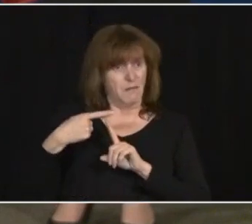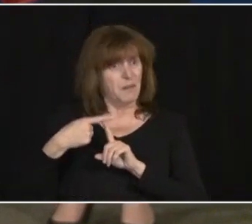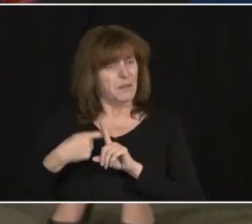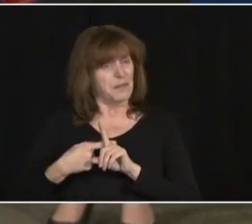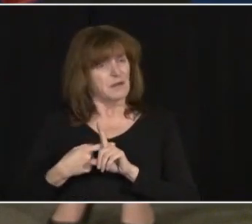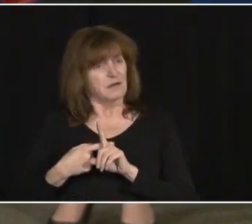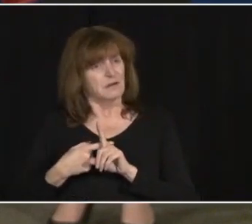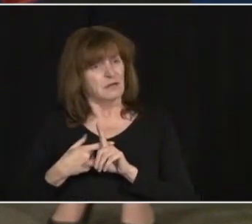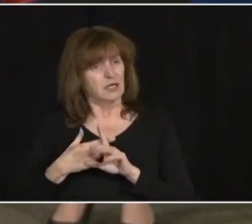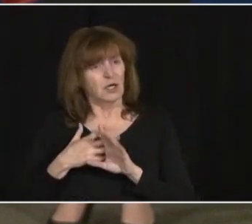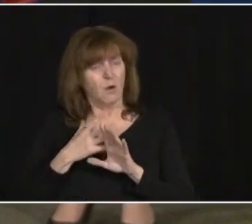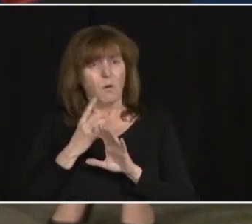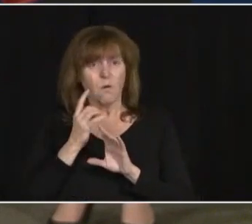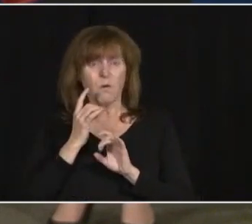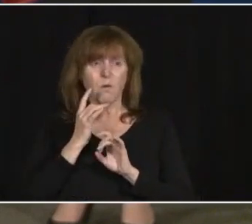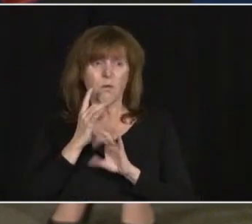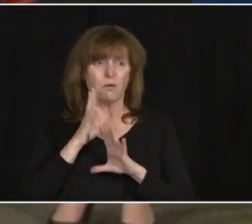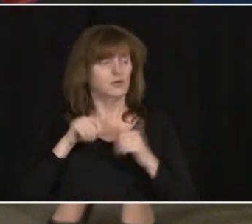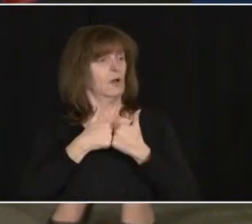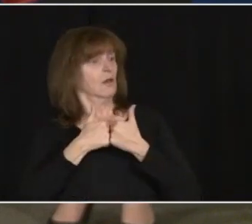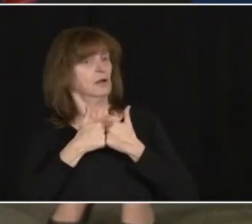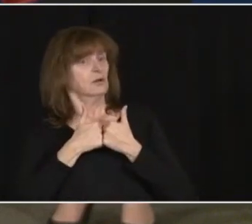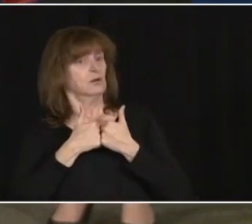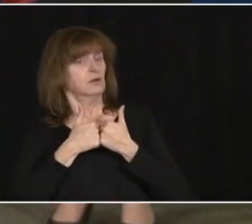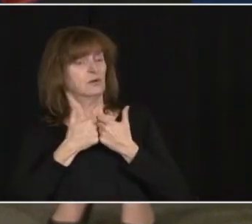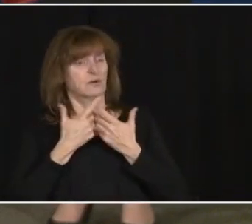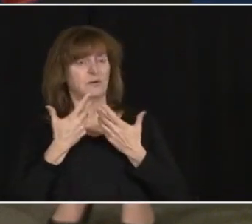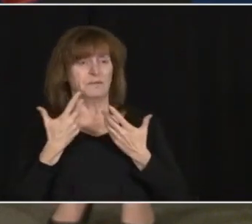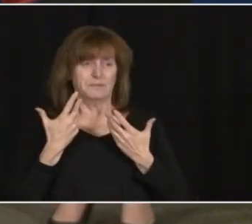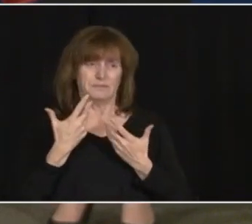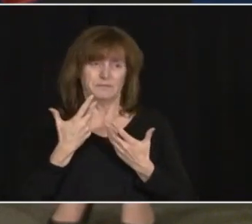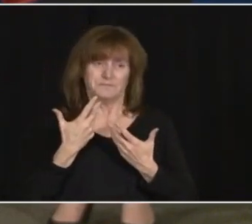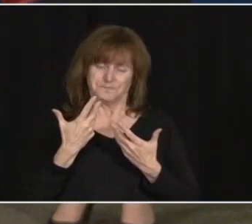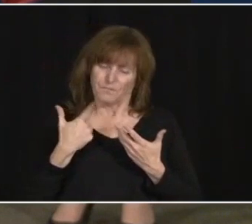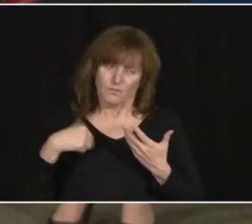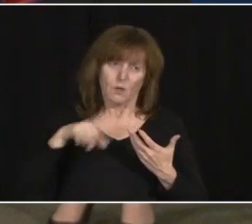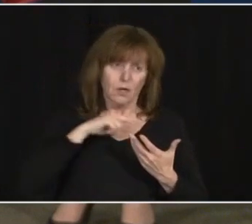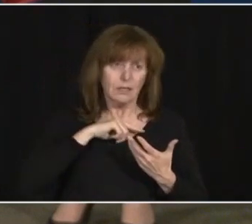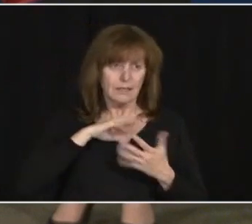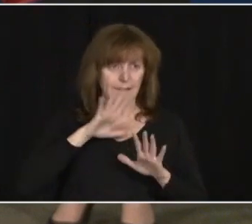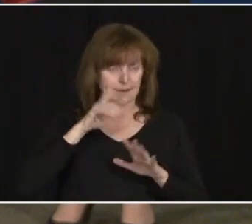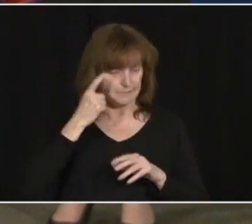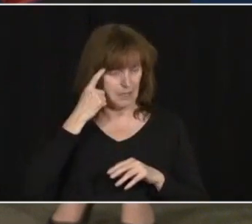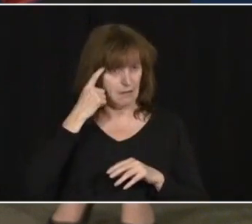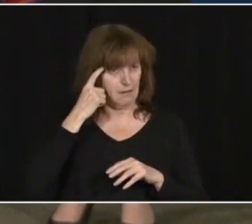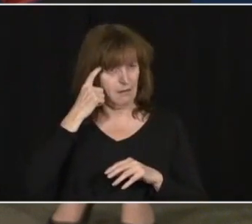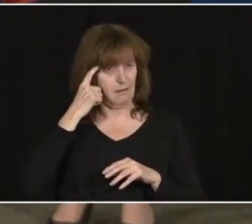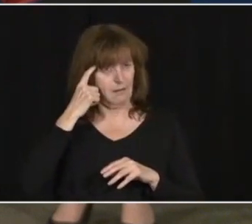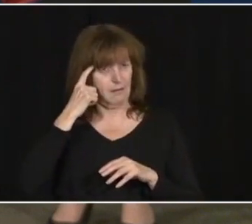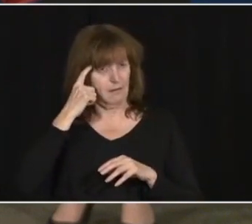the interests of the many ahead of our individual interests. We were asked to make